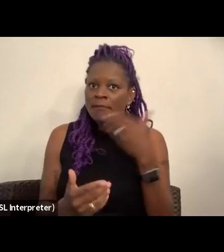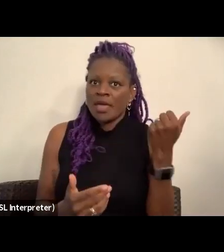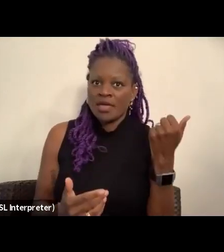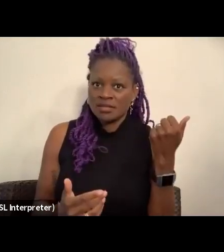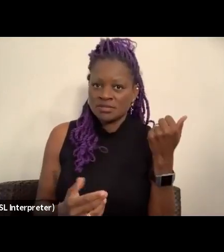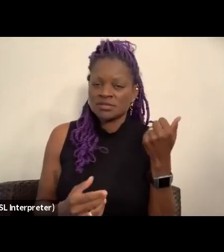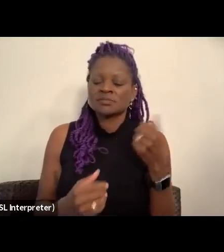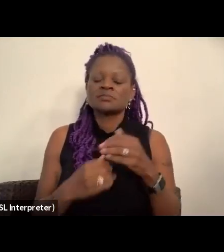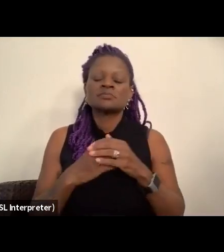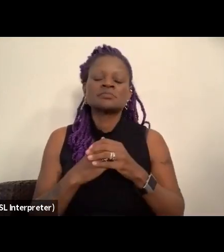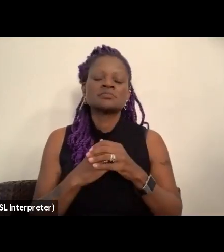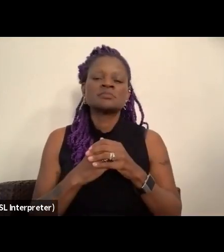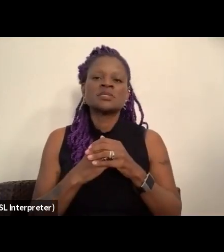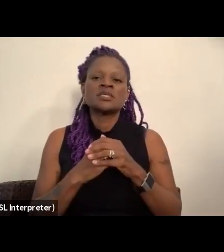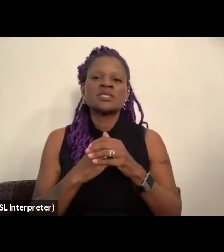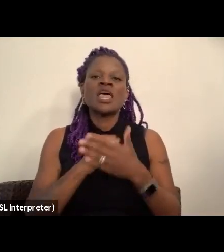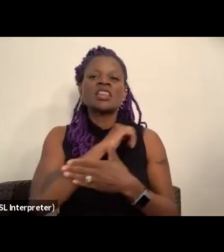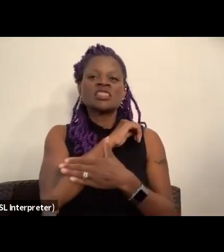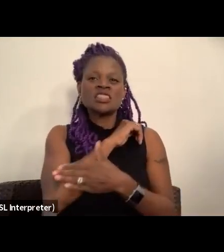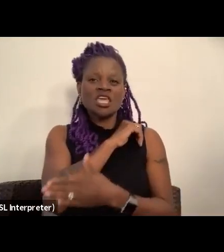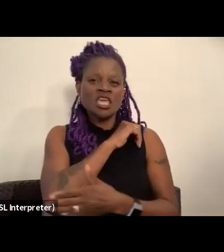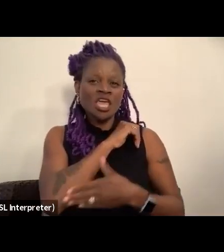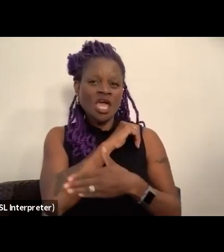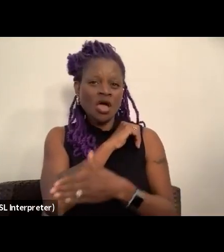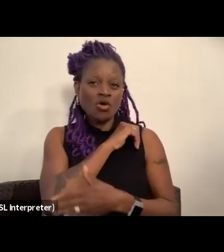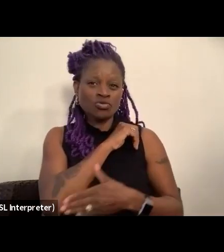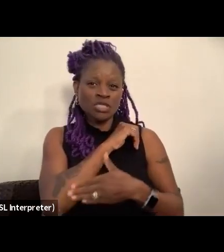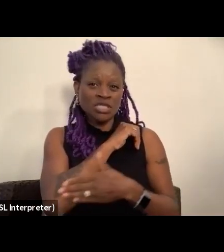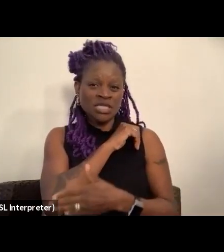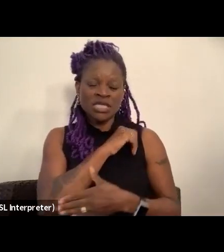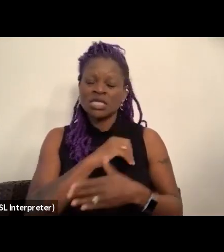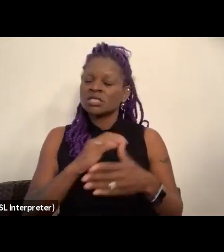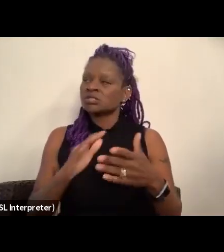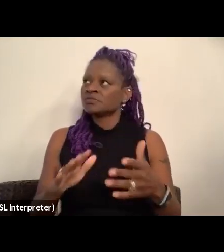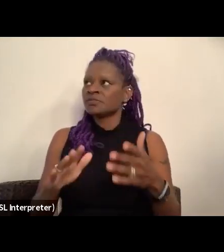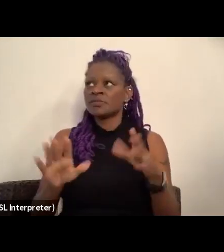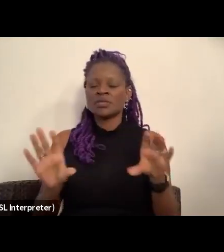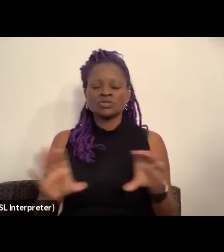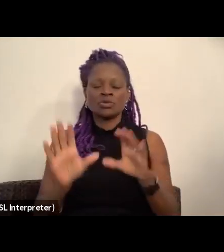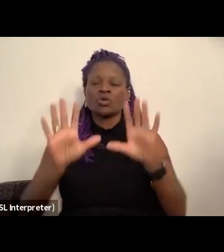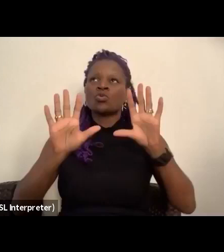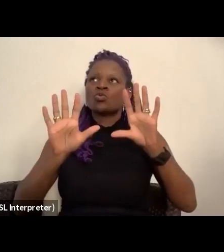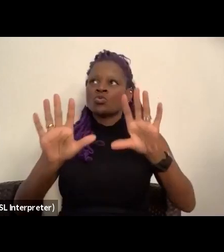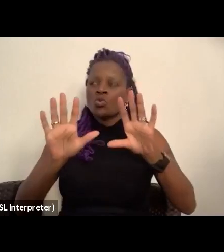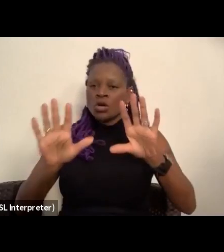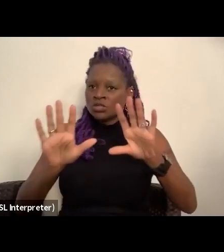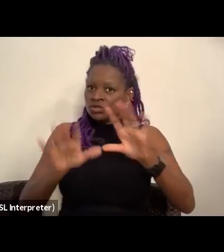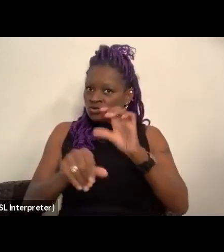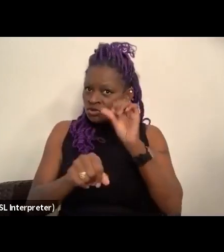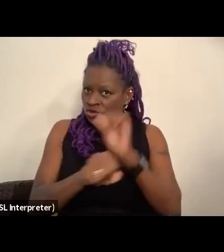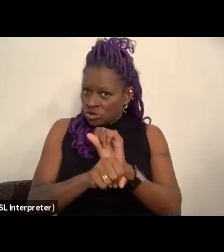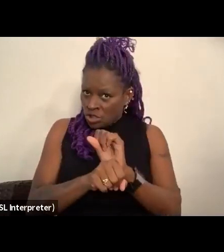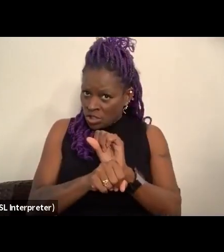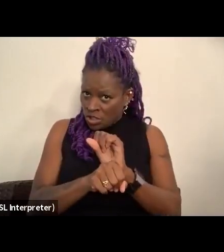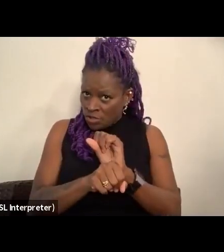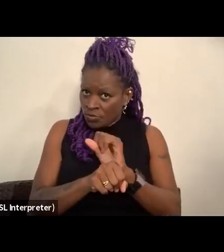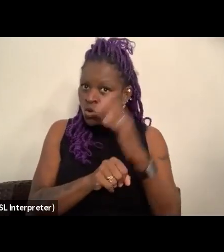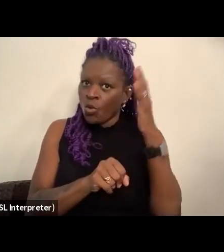The county and our network of partners has done an outstanding job with our limited supplies so far, and we remain ahead of other counties.